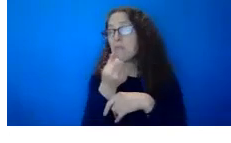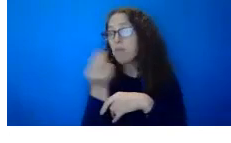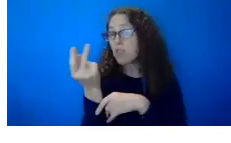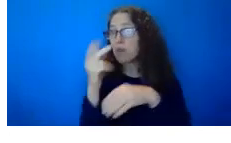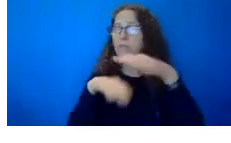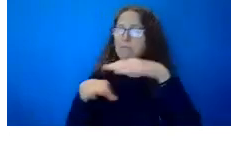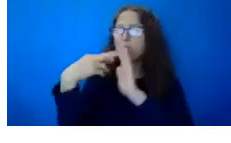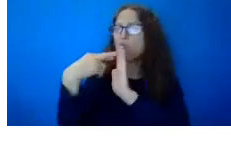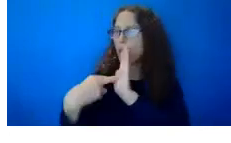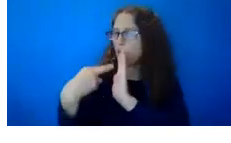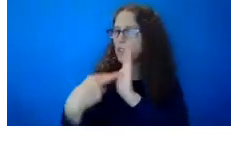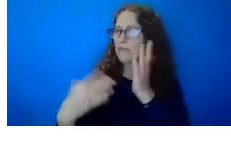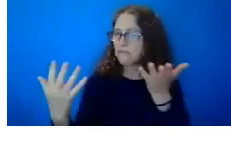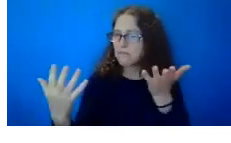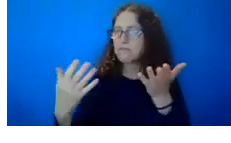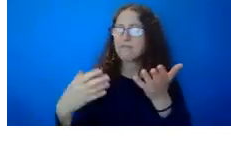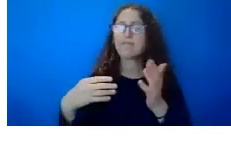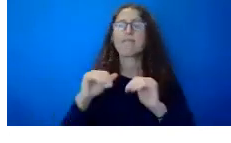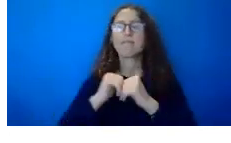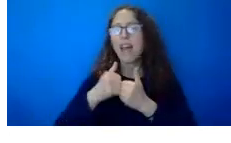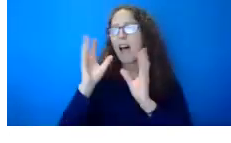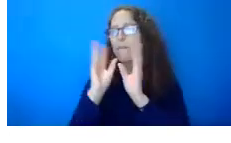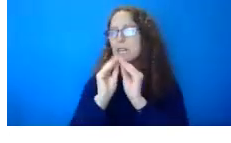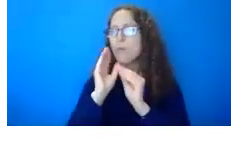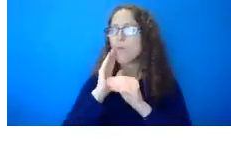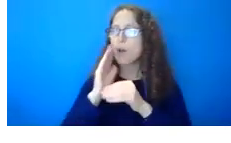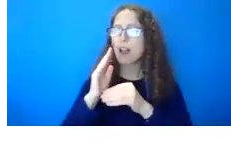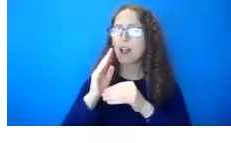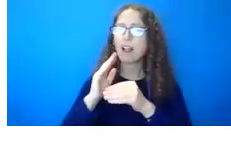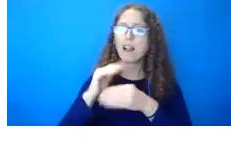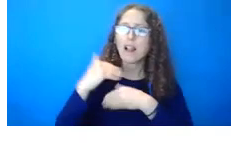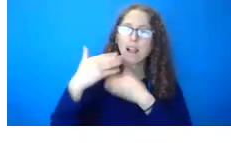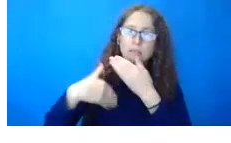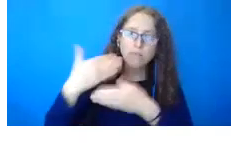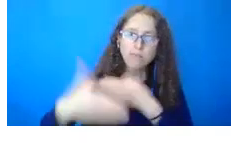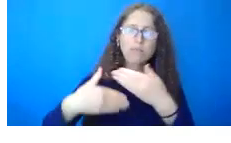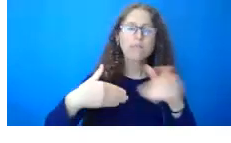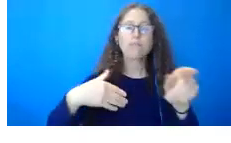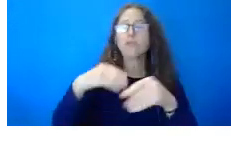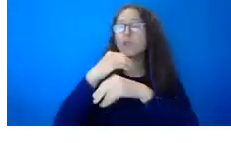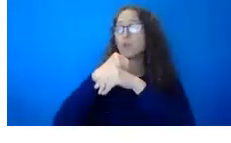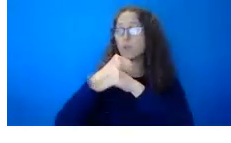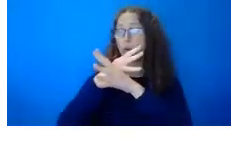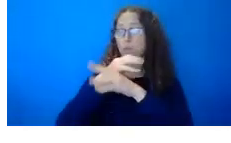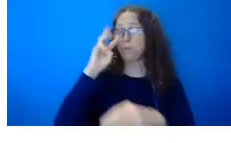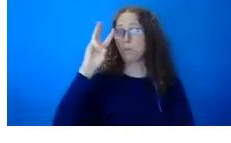PRIORITY FOR THE VETERAN SENIORS AND HUMAN SERVICES